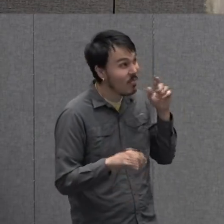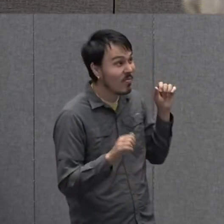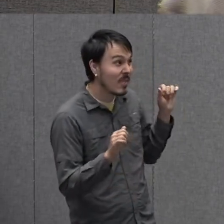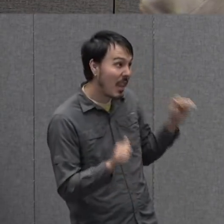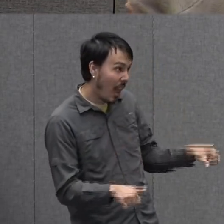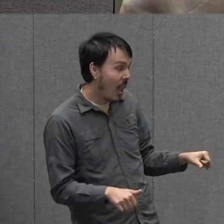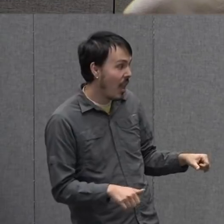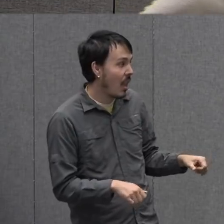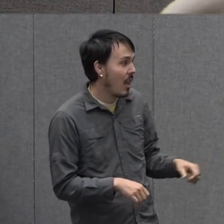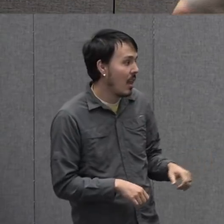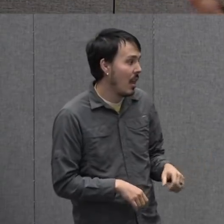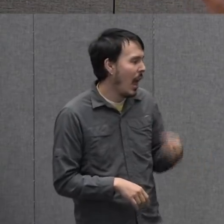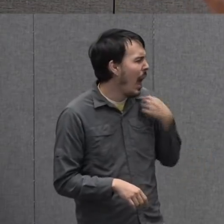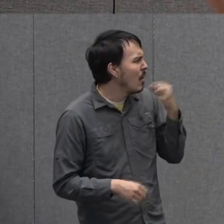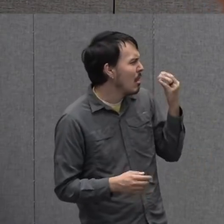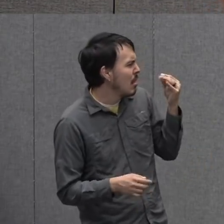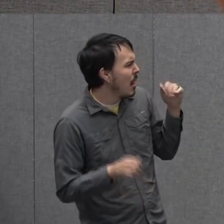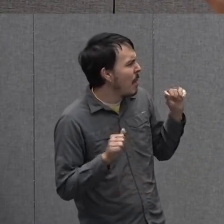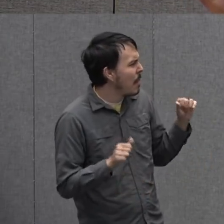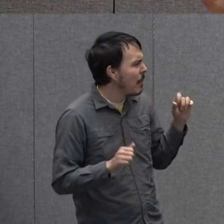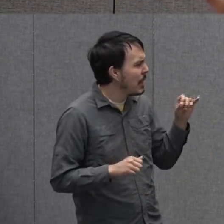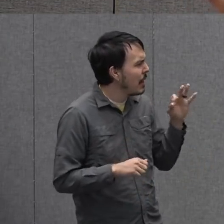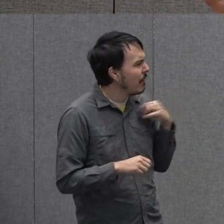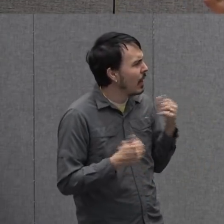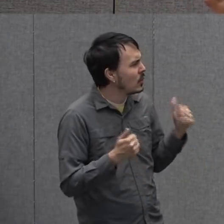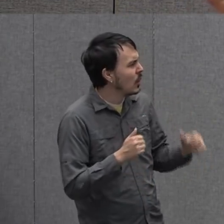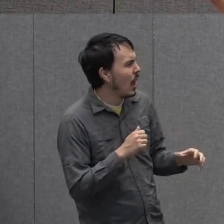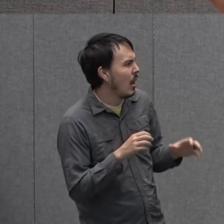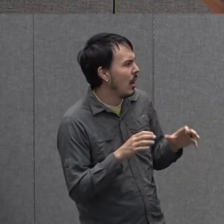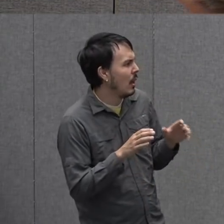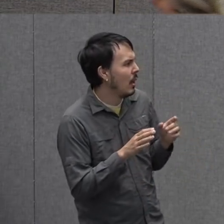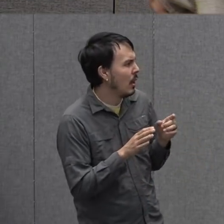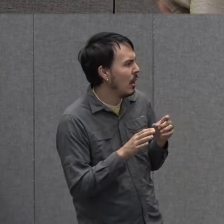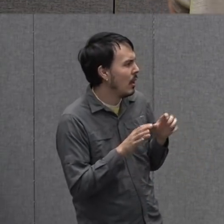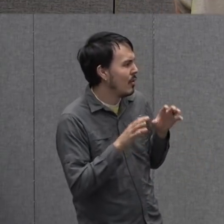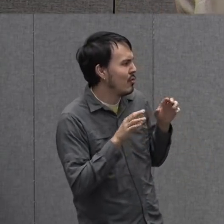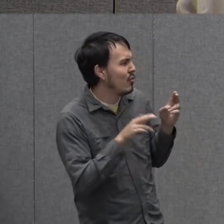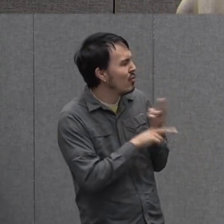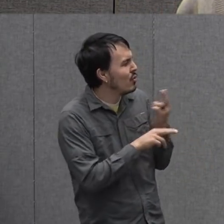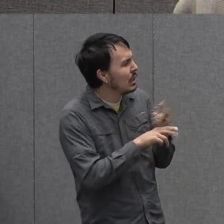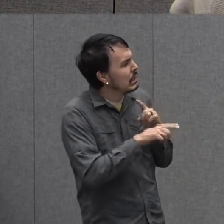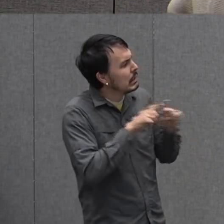But so, I was thinking, maybe if I tried to go this way, I couldn't put the seven again.